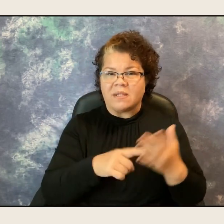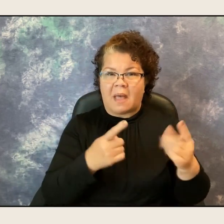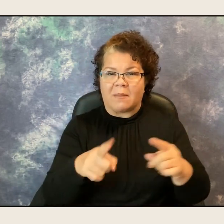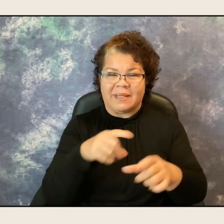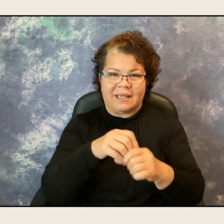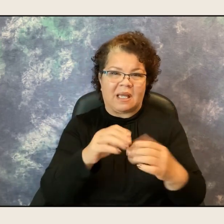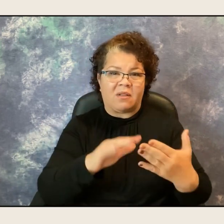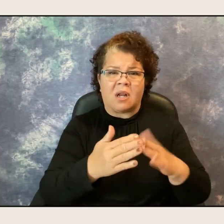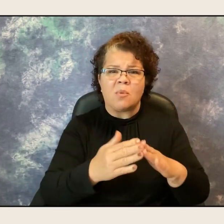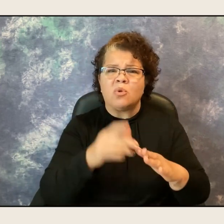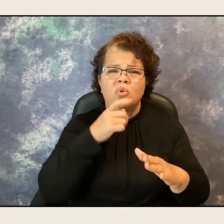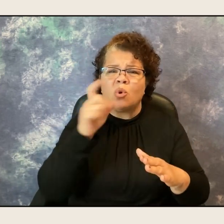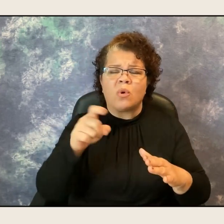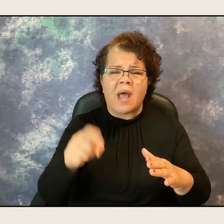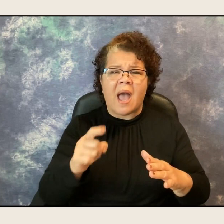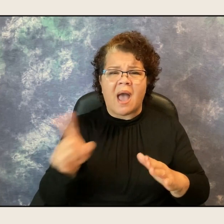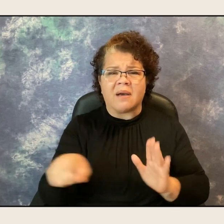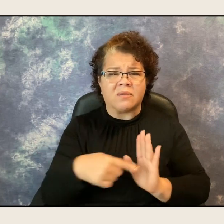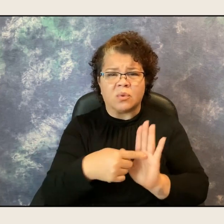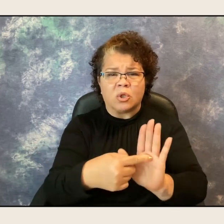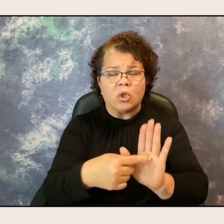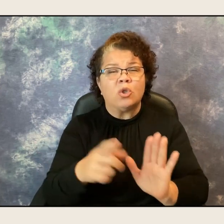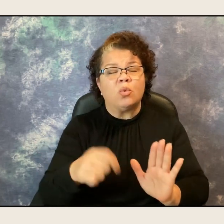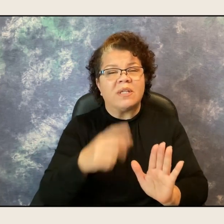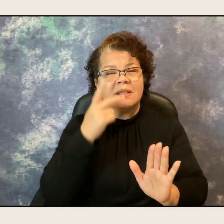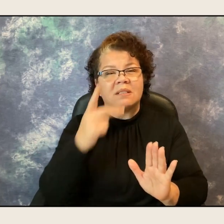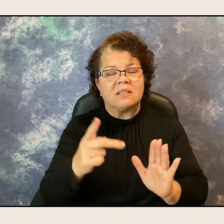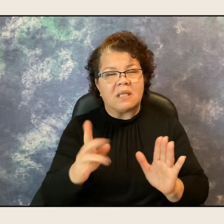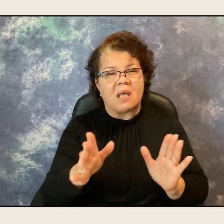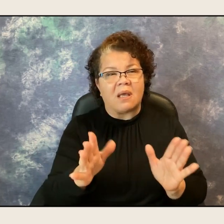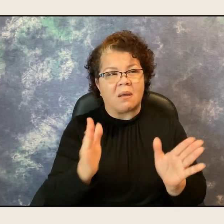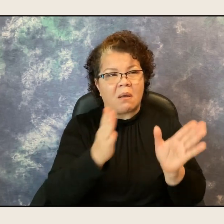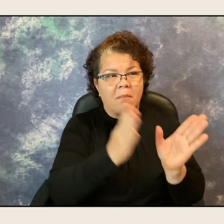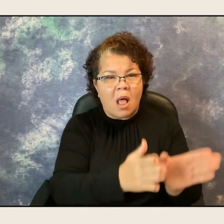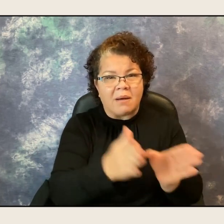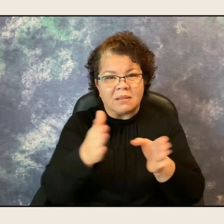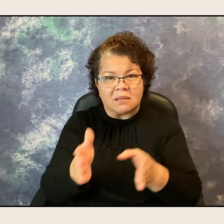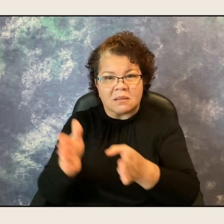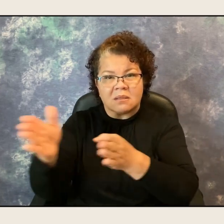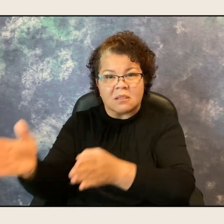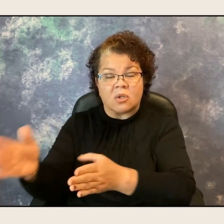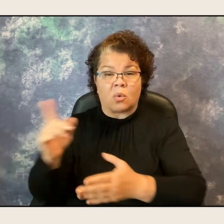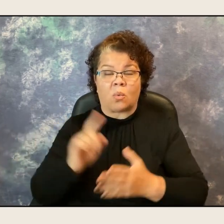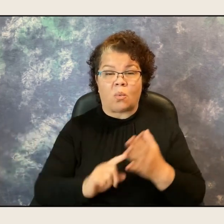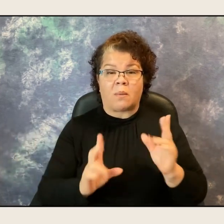You see the whole blocks of it. So what S.O.U.R.C.E. was thinking about is that, okay, all right. This is cool.